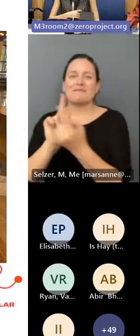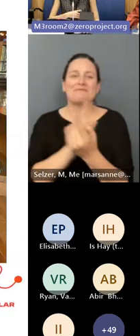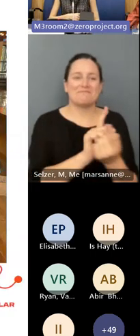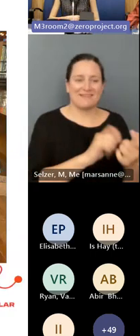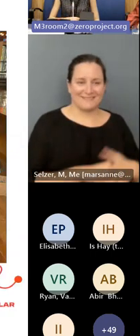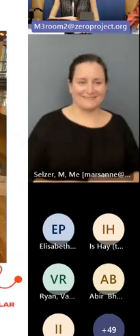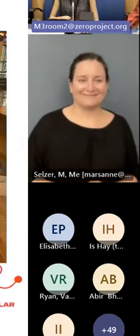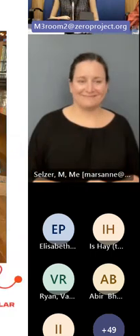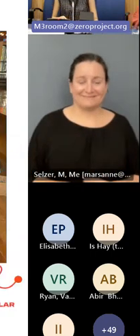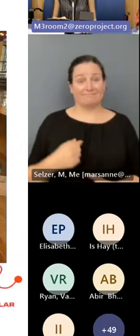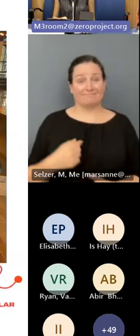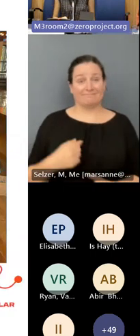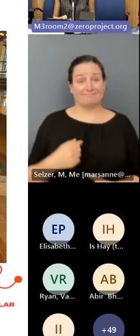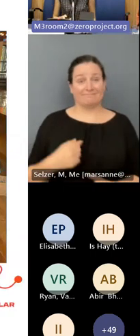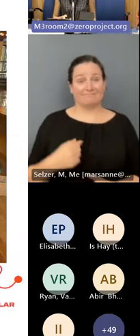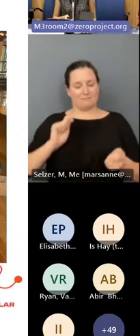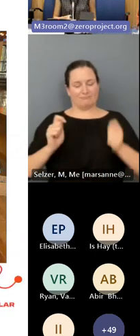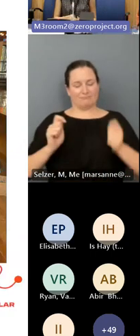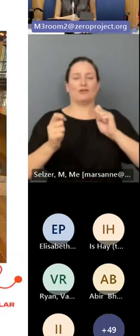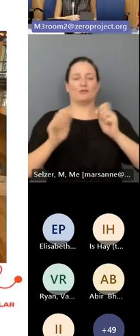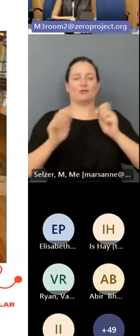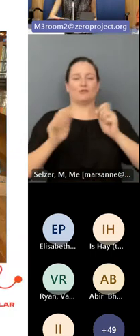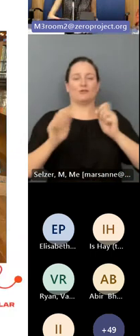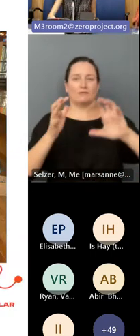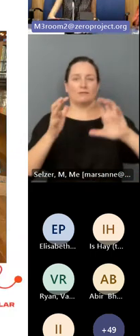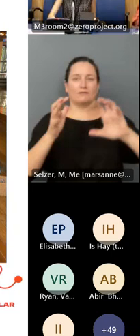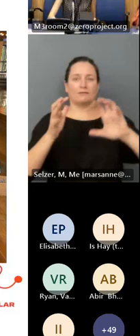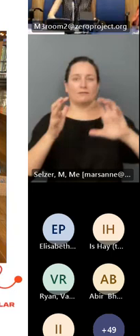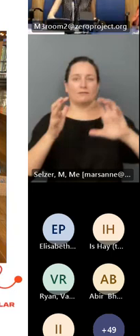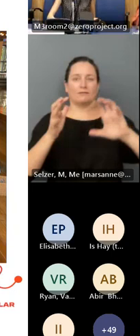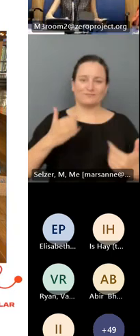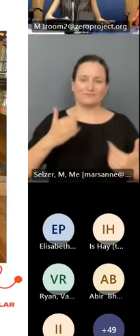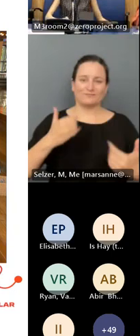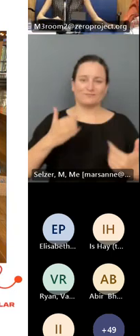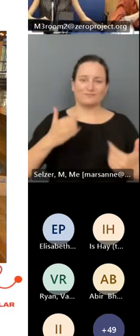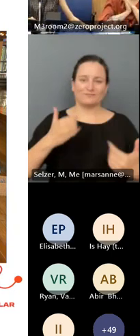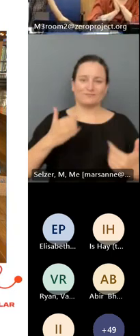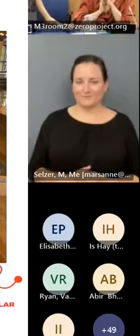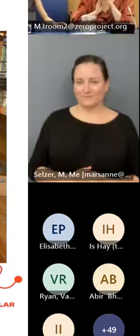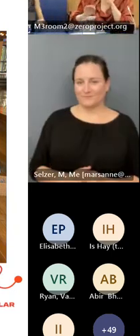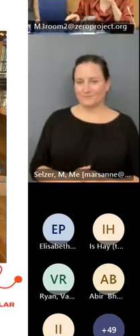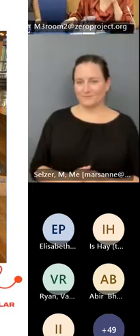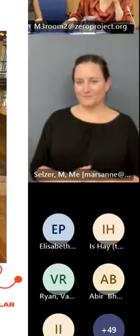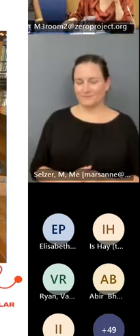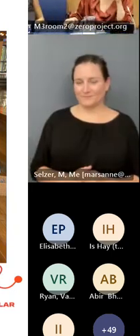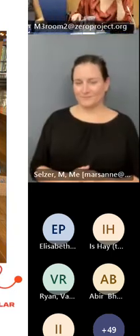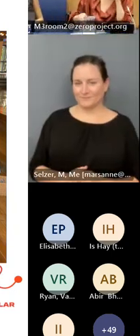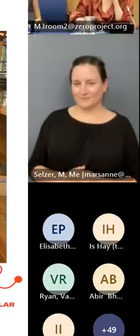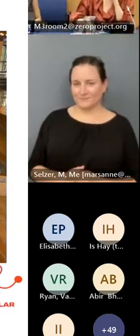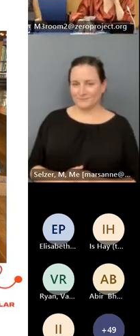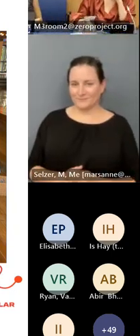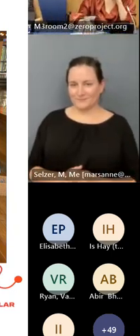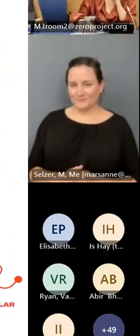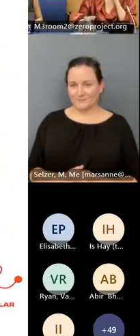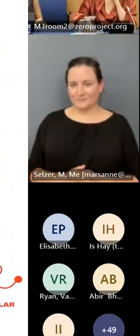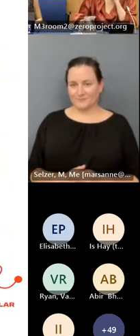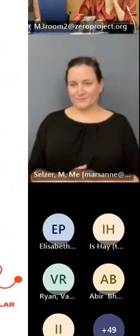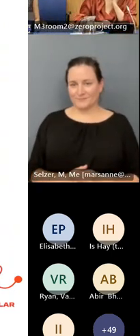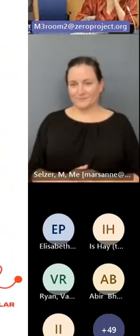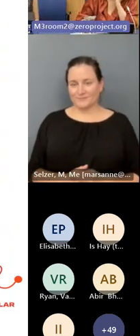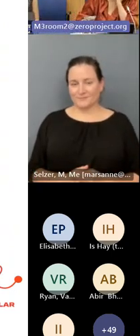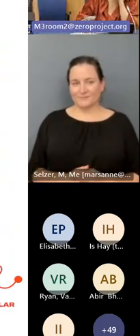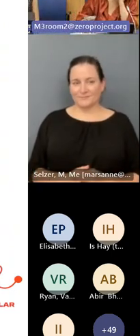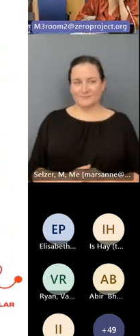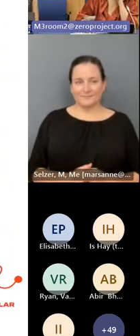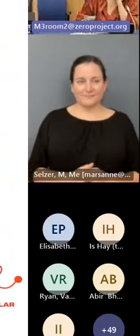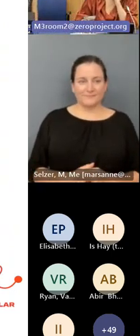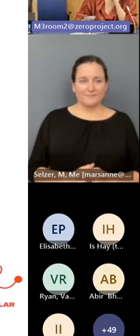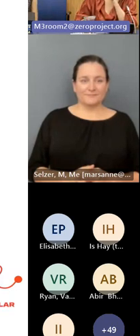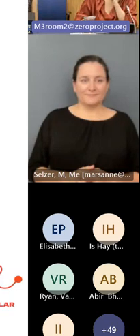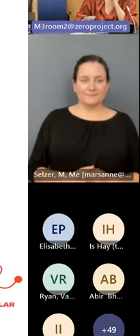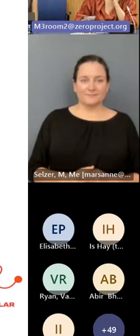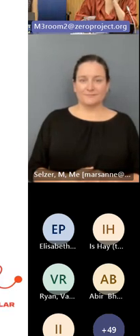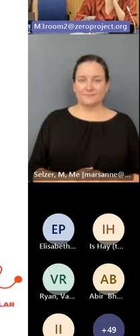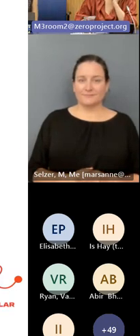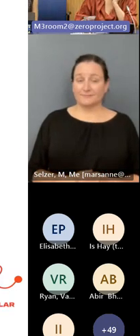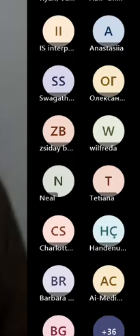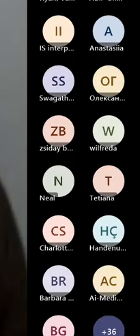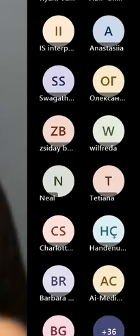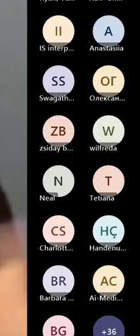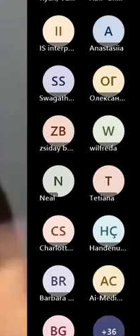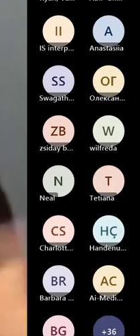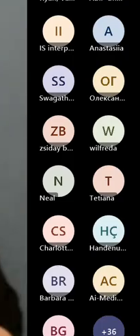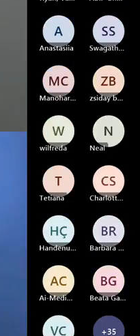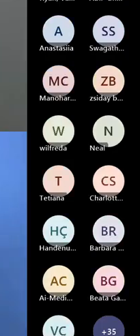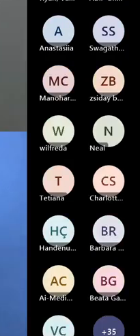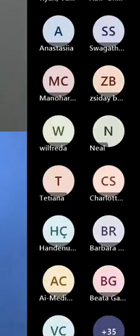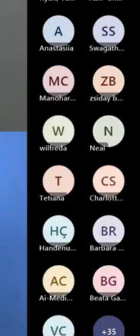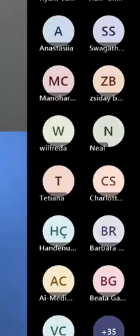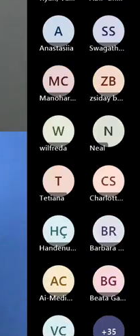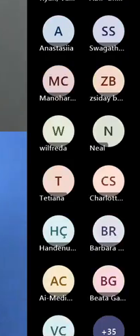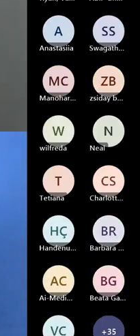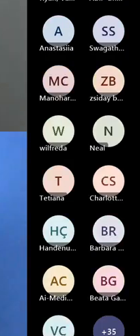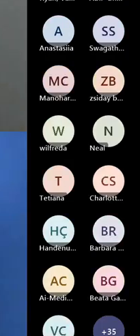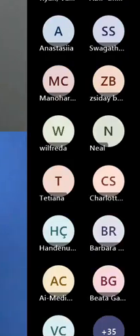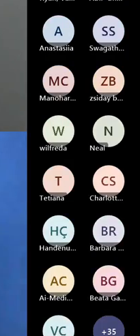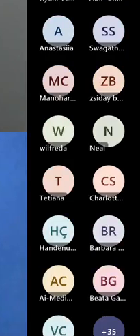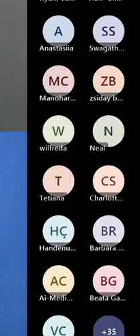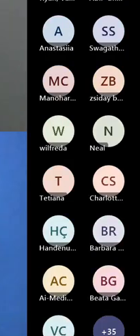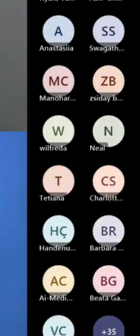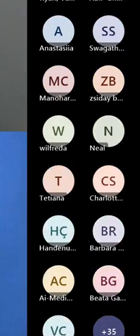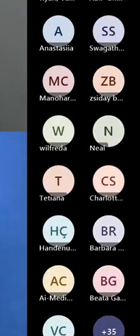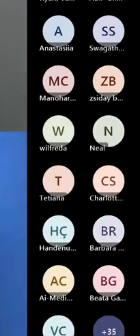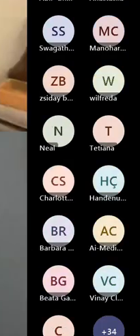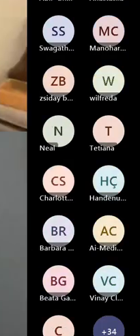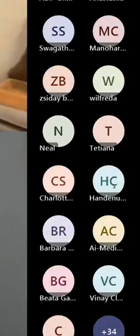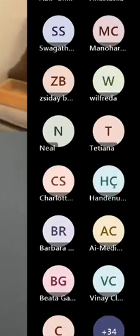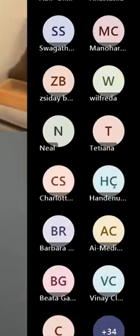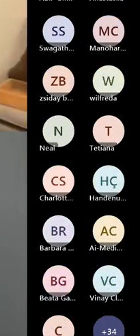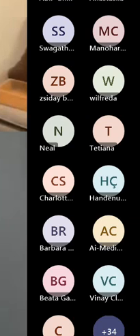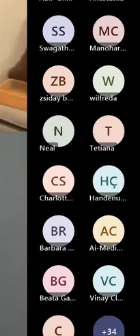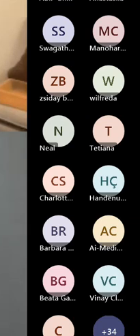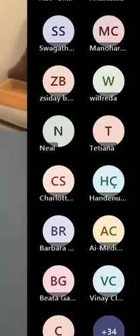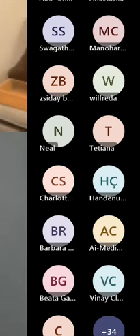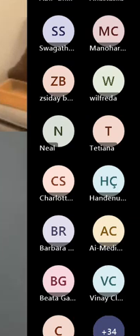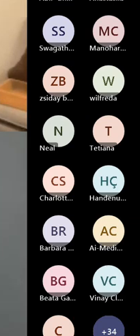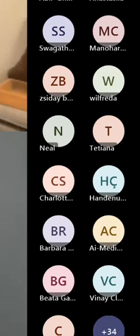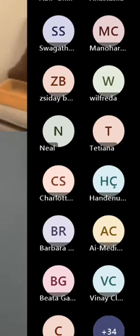the world. Thank you for your attention. SPEAKER: Joining us remotely is Is Hay.